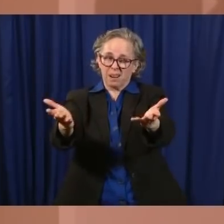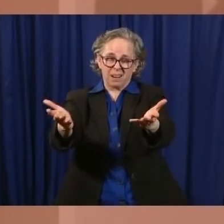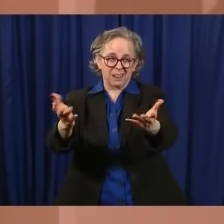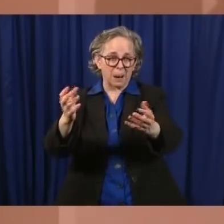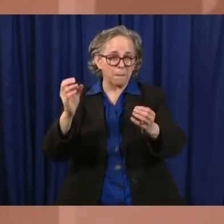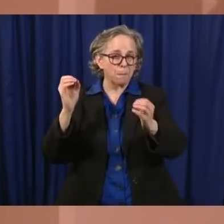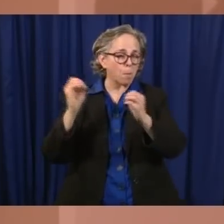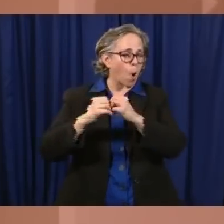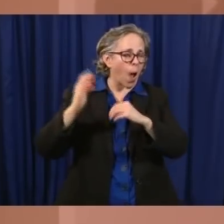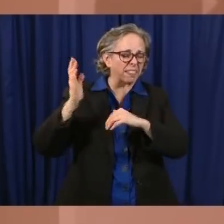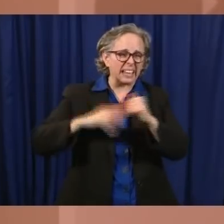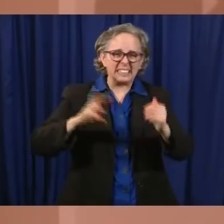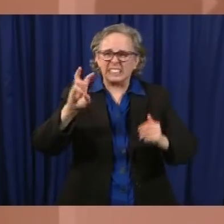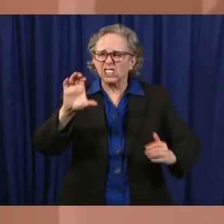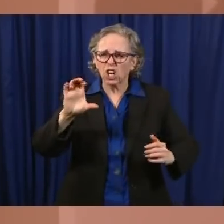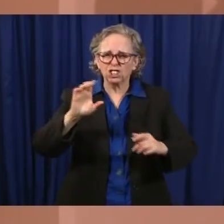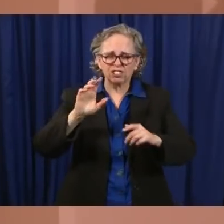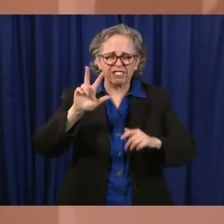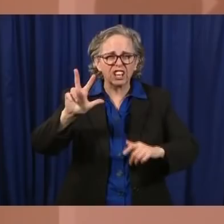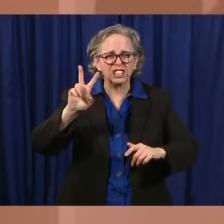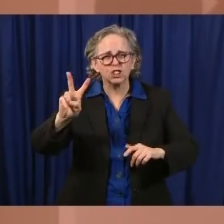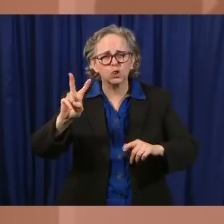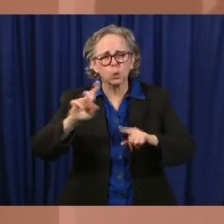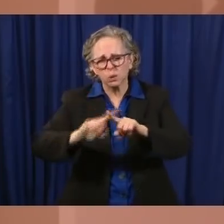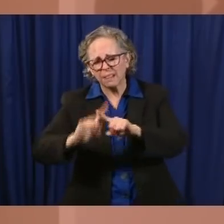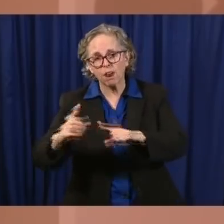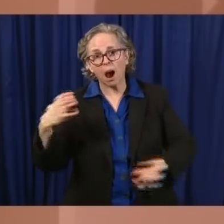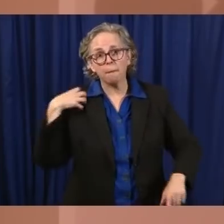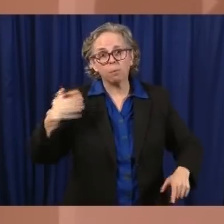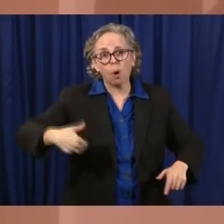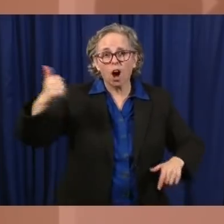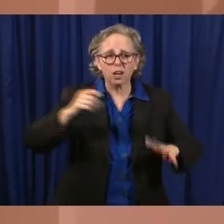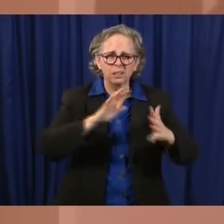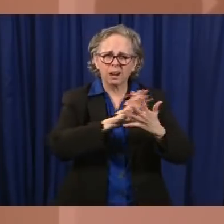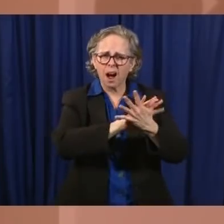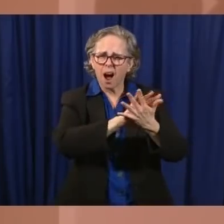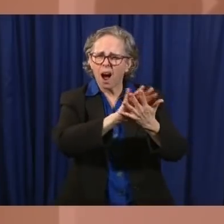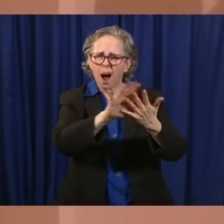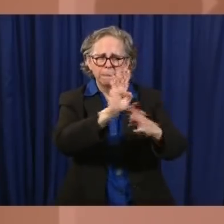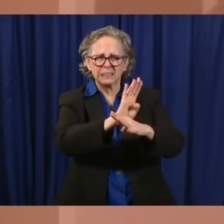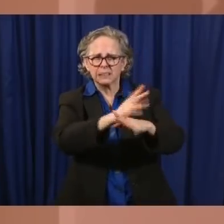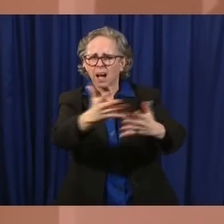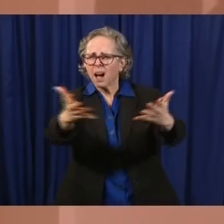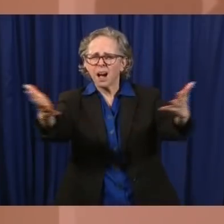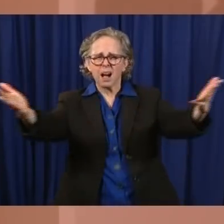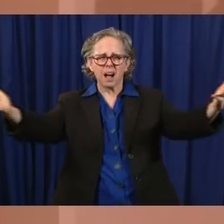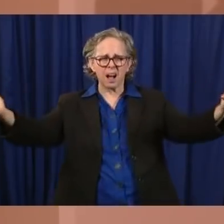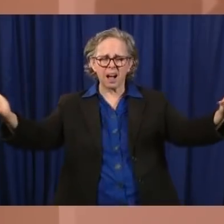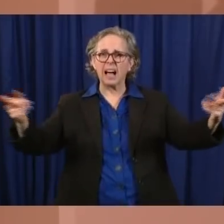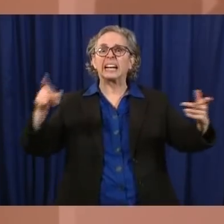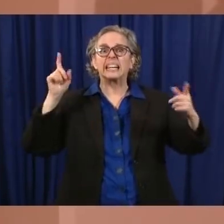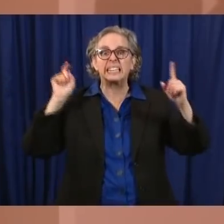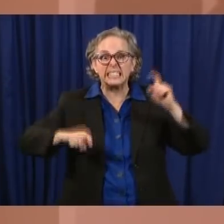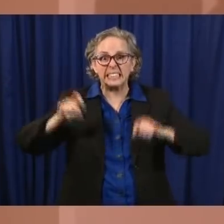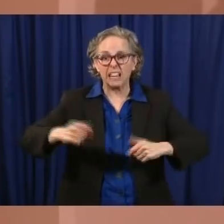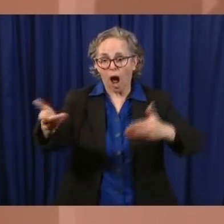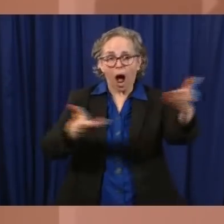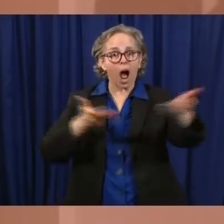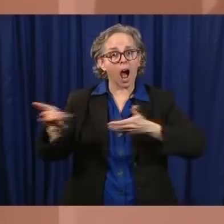POSTED ON THE CORONAVIRUS, CORONAVIRUS.OHIO.GOV/ JOBSITE, FROM 442 EMPLOYERS, HAVING